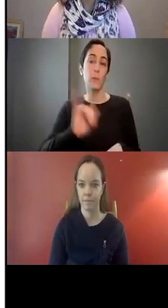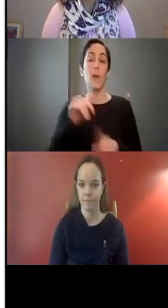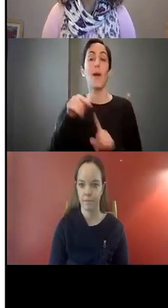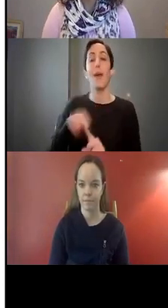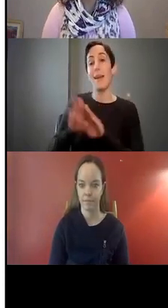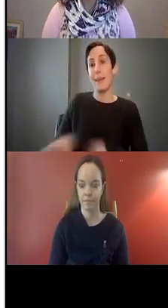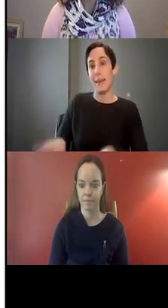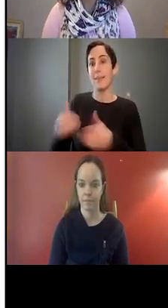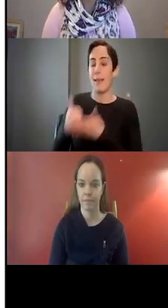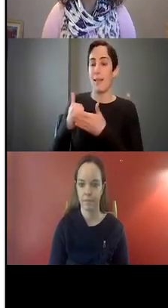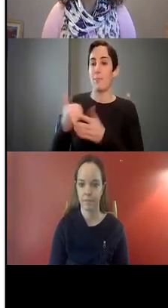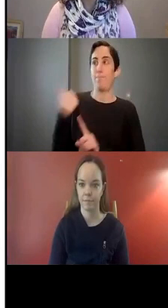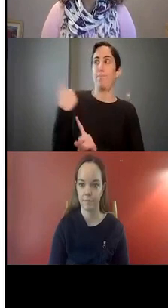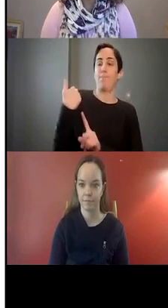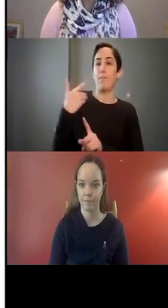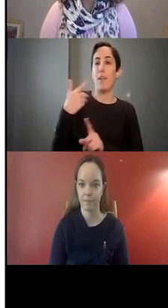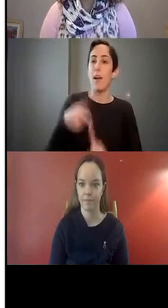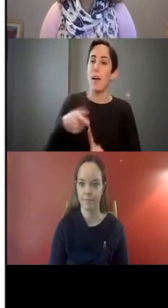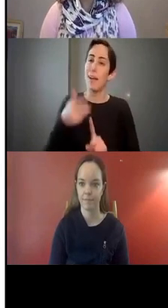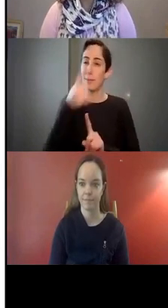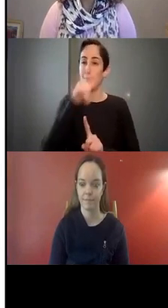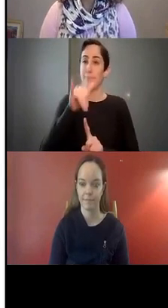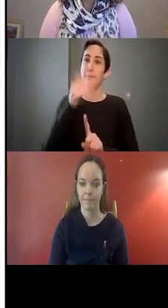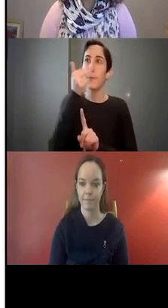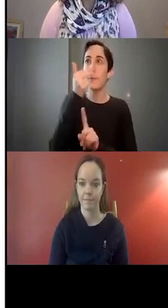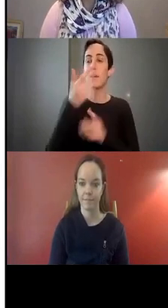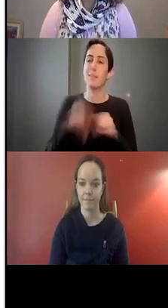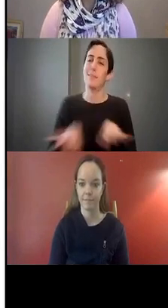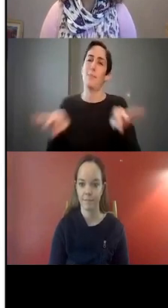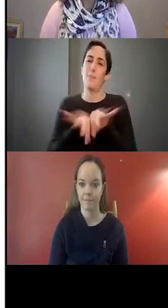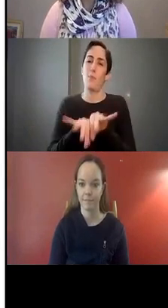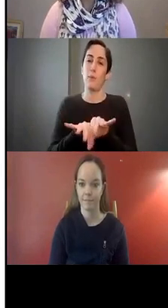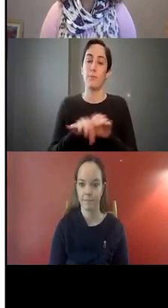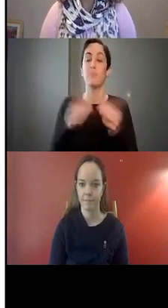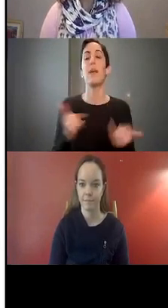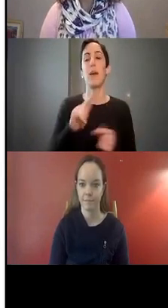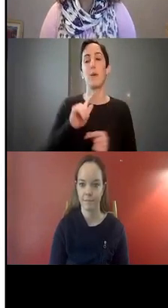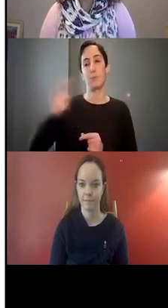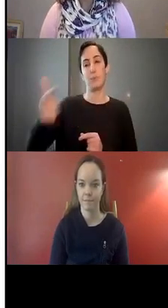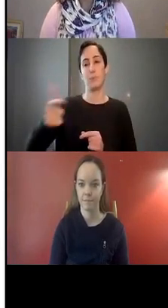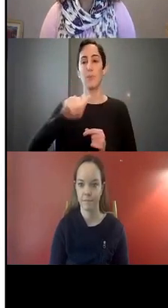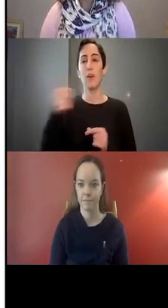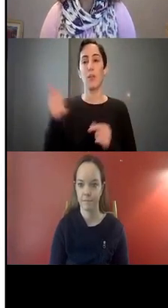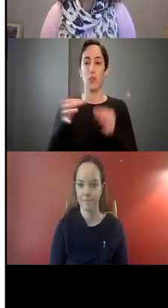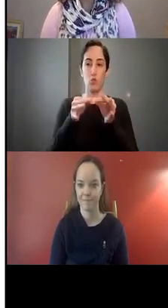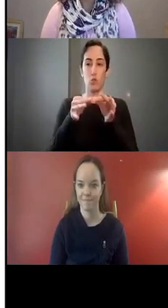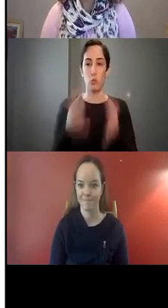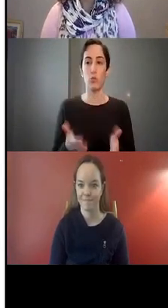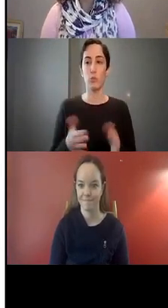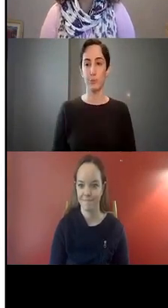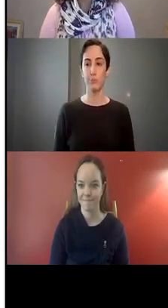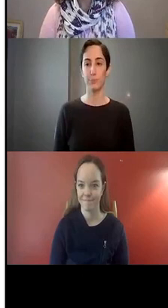without silly things. Just a word to of how we can't really get through a day those of you or those of us who may edge without silly things. Just a word to